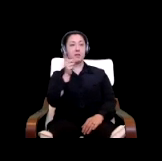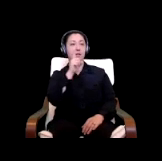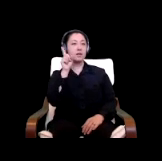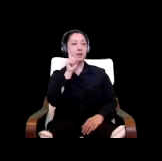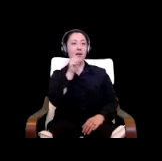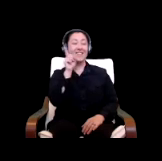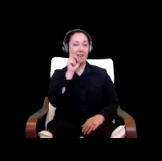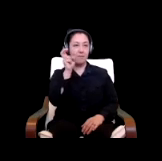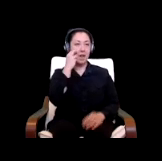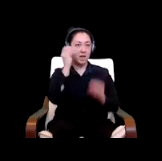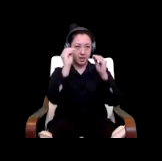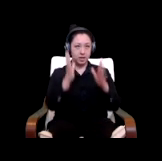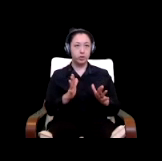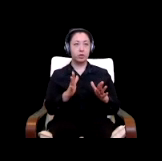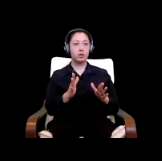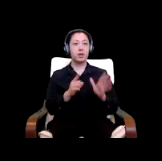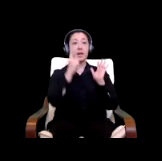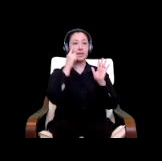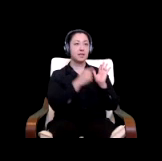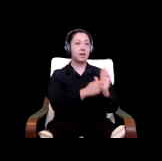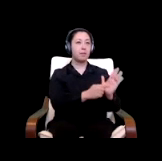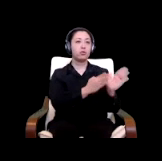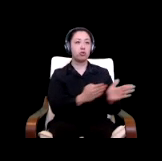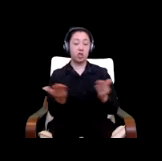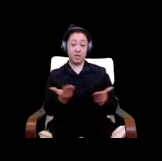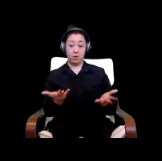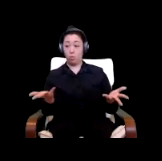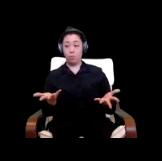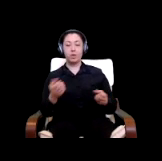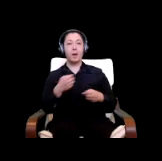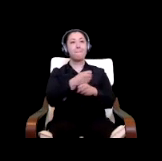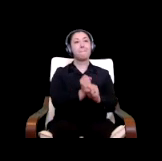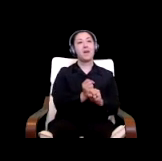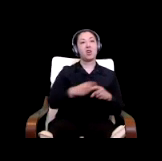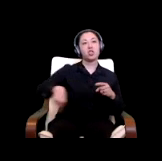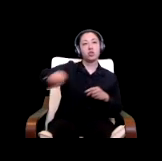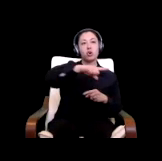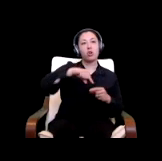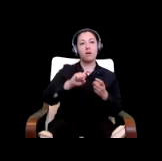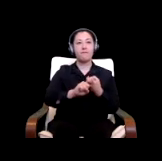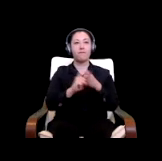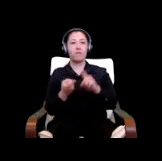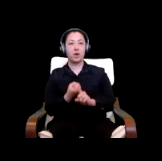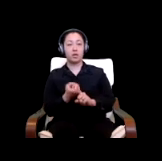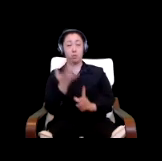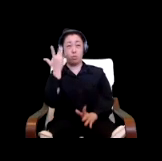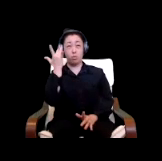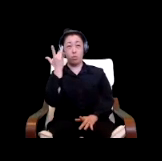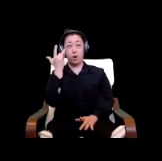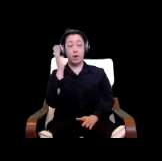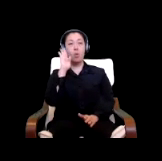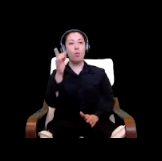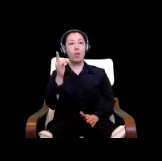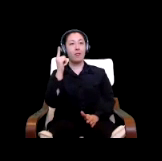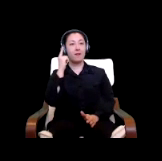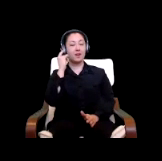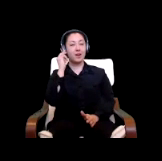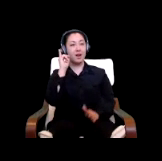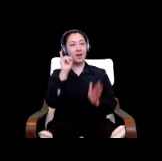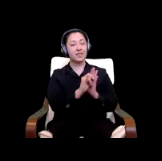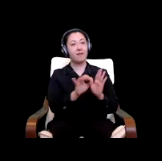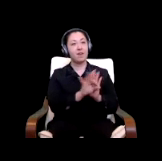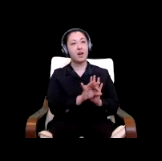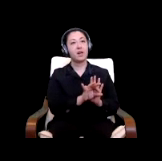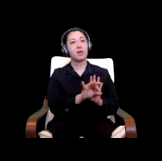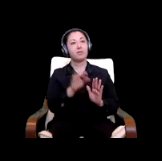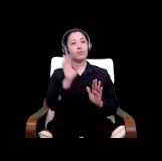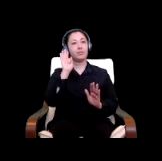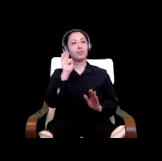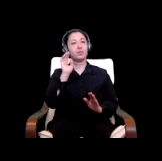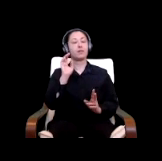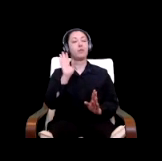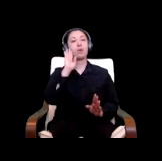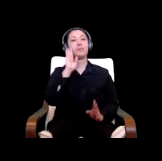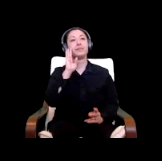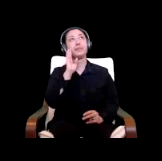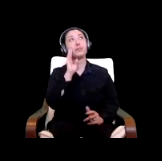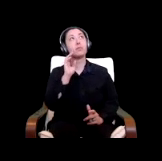to create a circle of friends. What that does is identifies students in the class that form